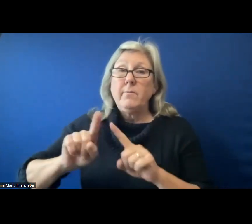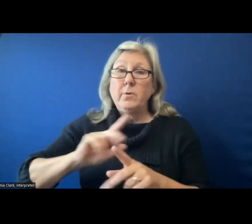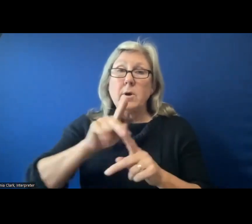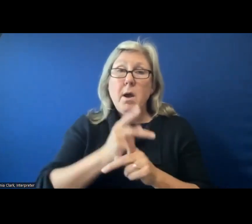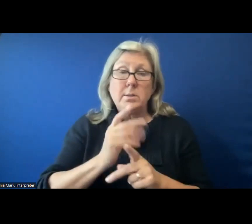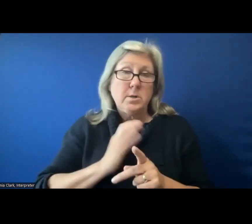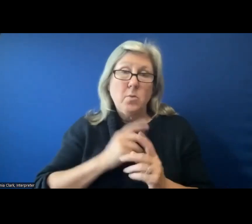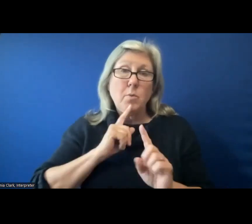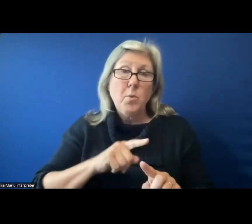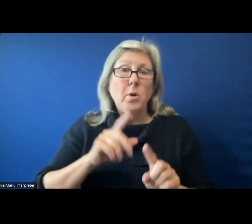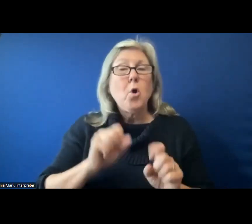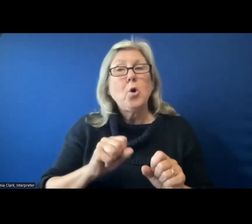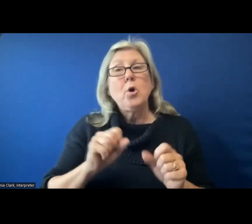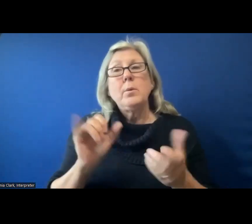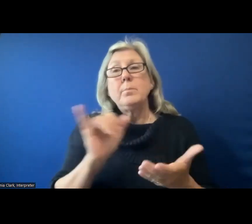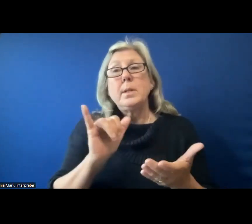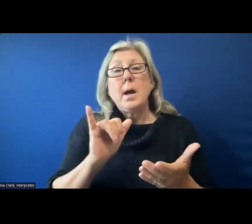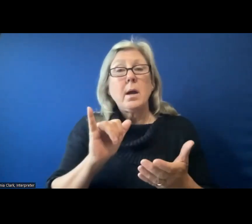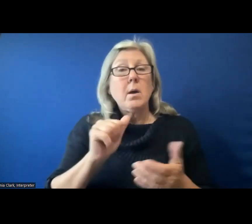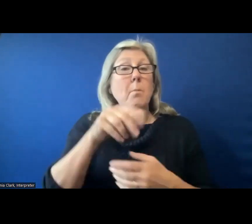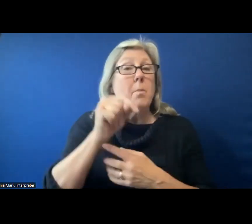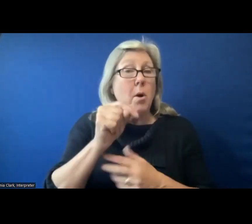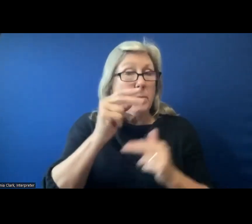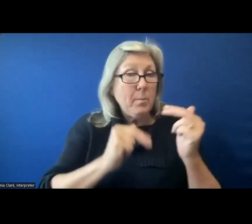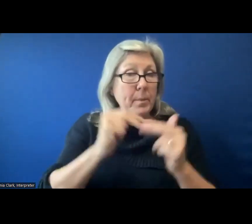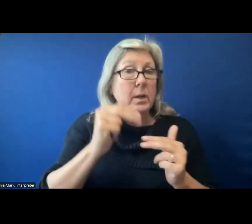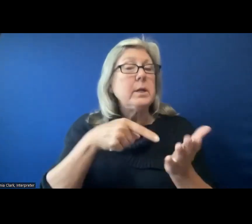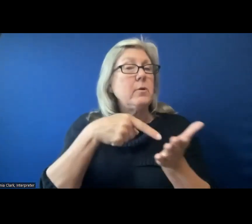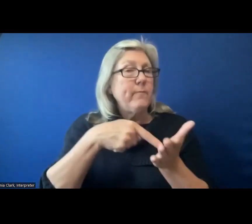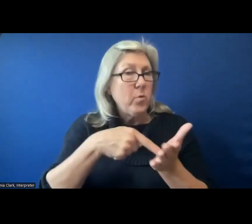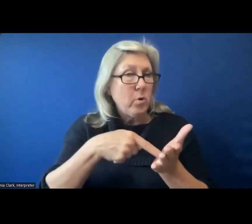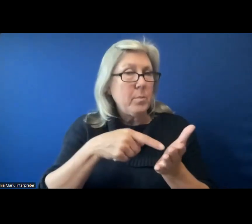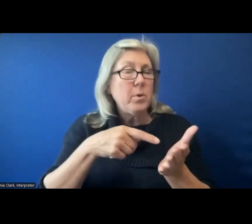It can look like an apartment building that is affordable housing. And a certain percentage,